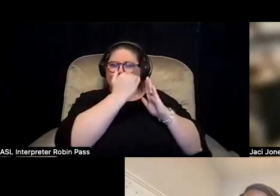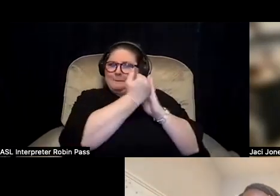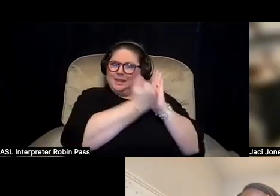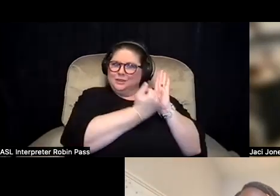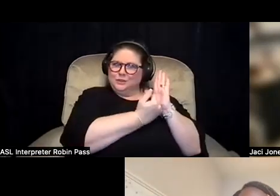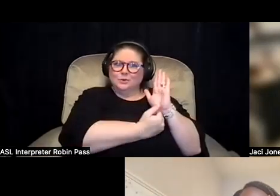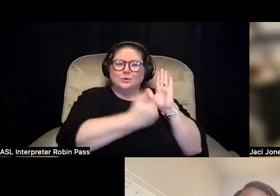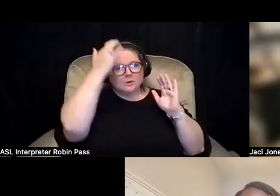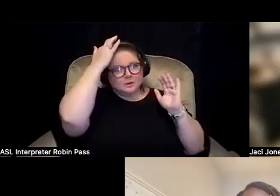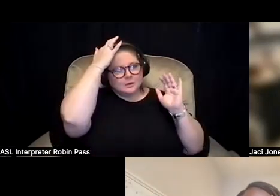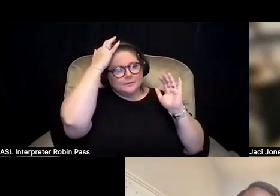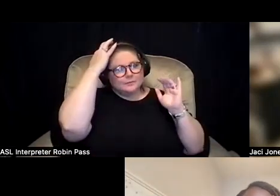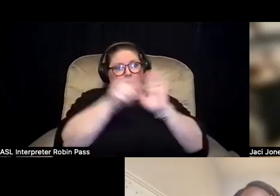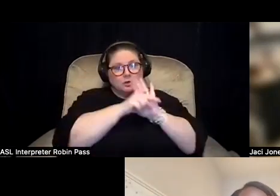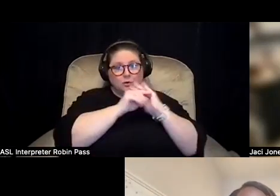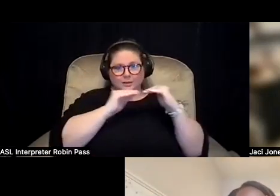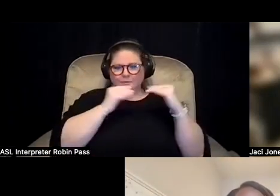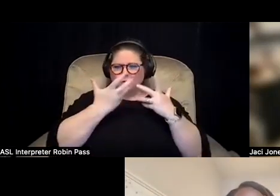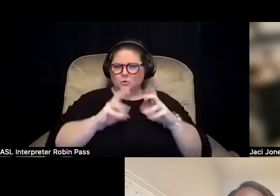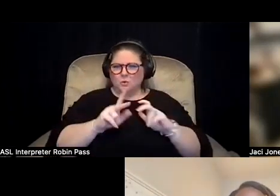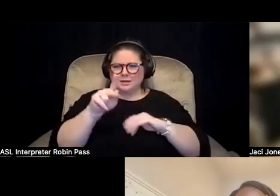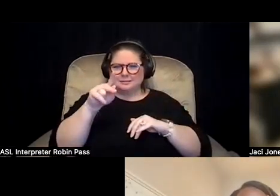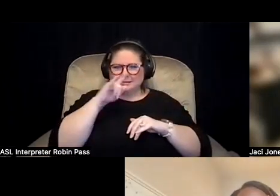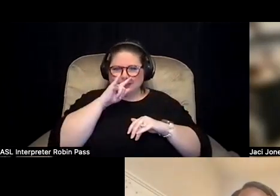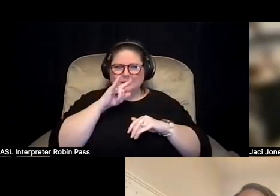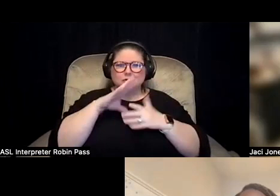grade level because we don't want kids to learn the same thing over and over until elsa but if